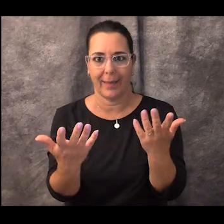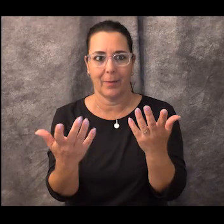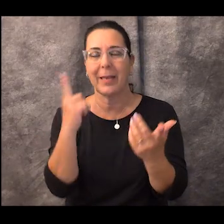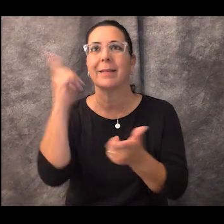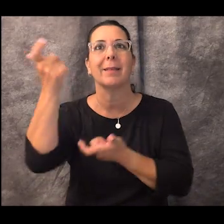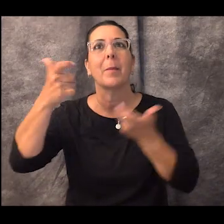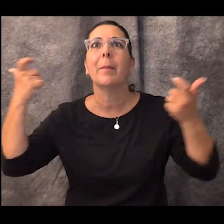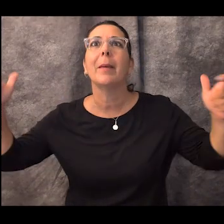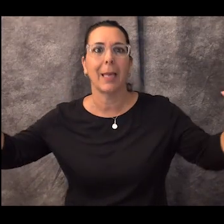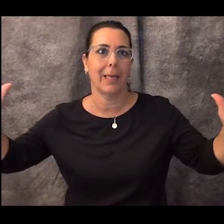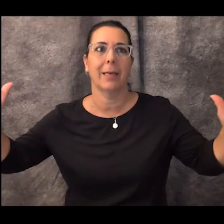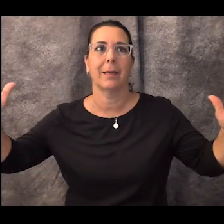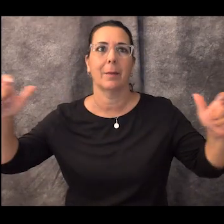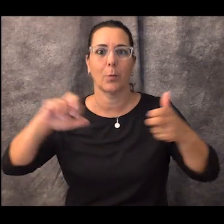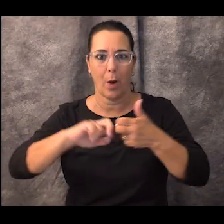It solves really big problems.